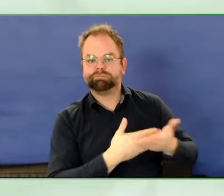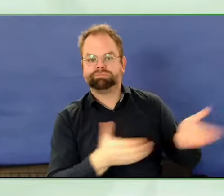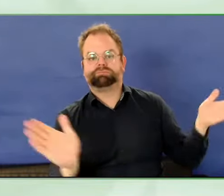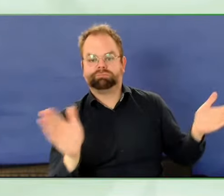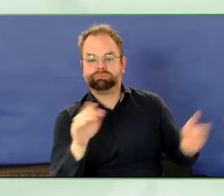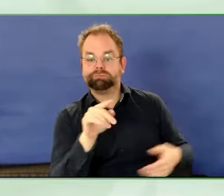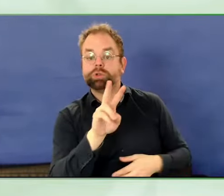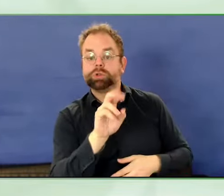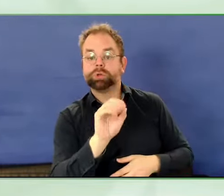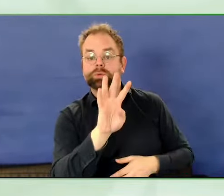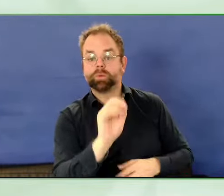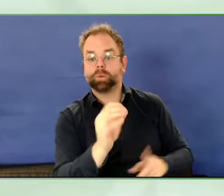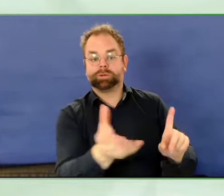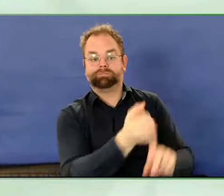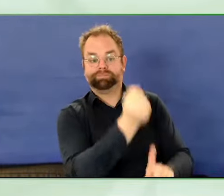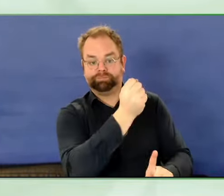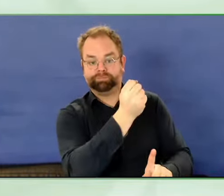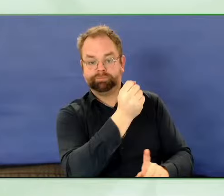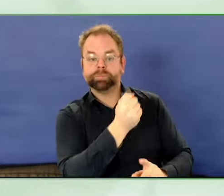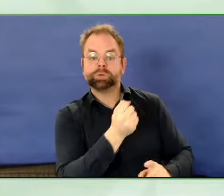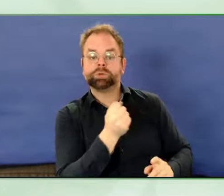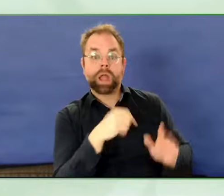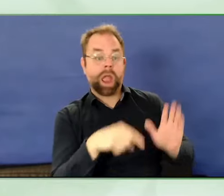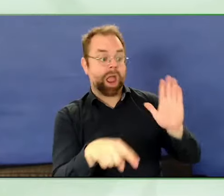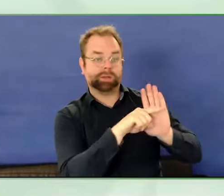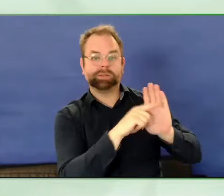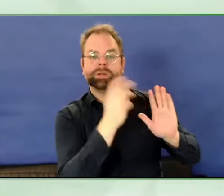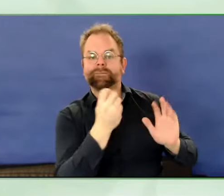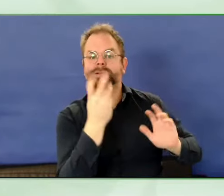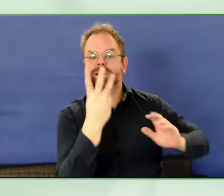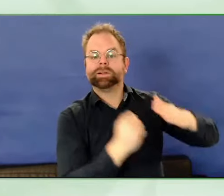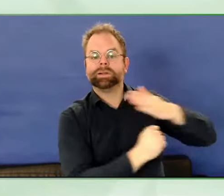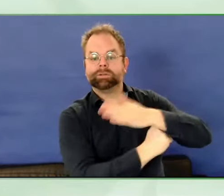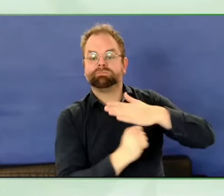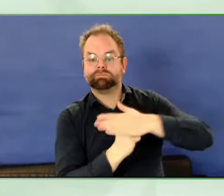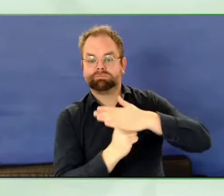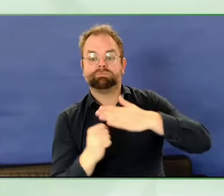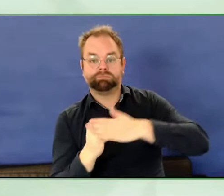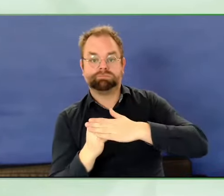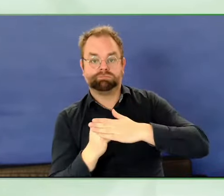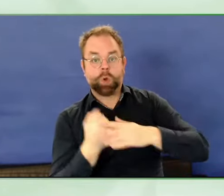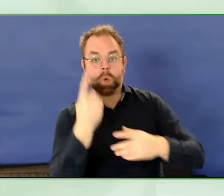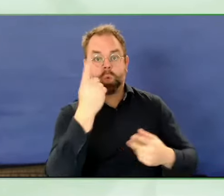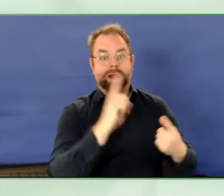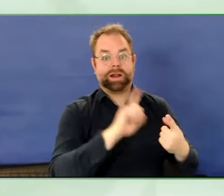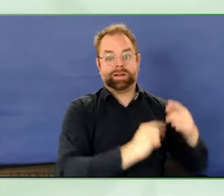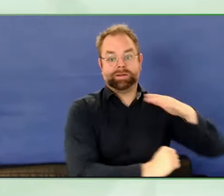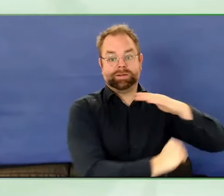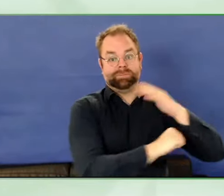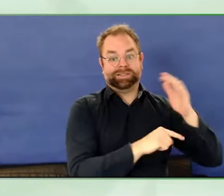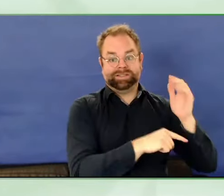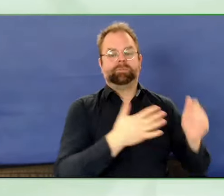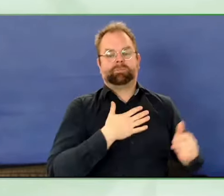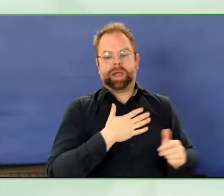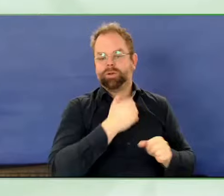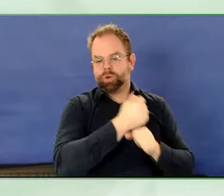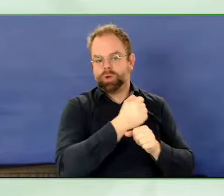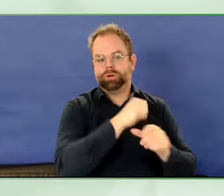Somebody who may actually impose penalties if you are not meeting the requirements that the government puts into the legislation.